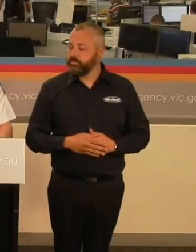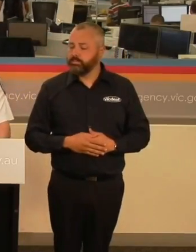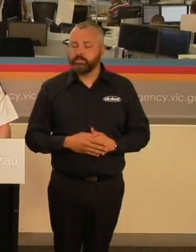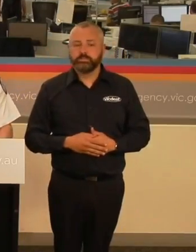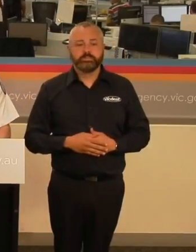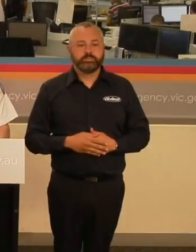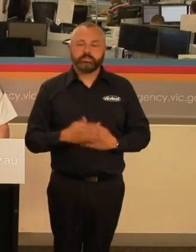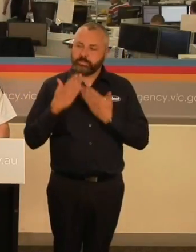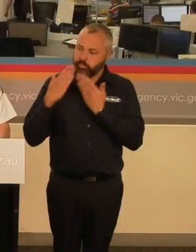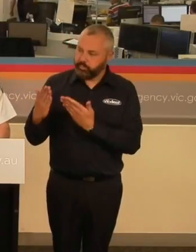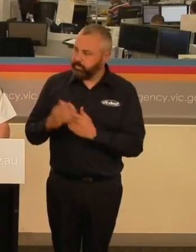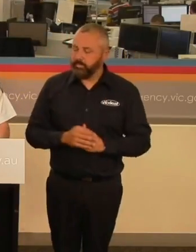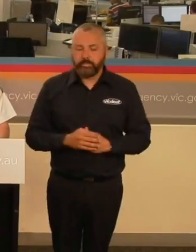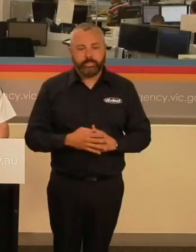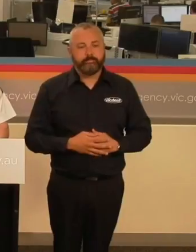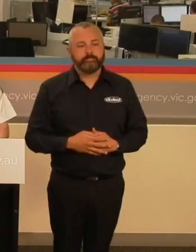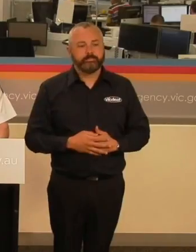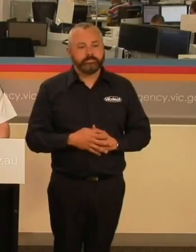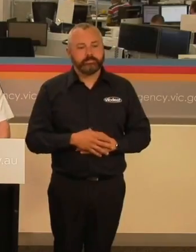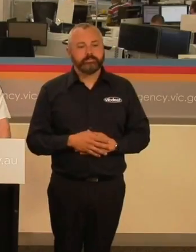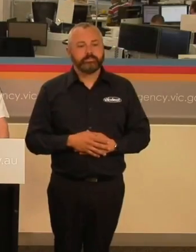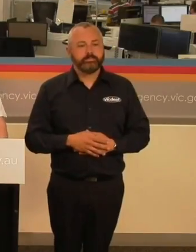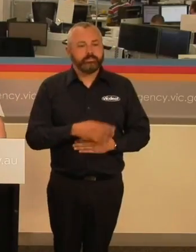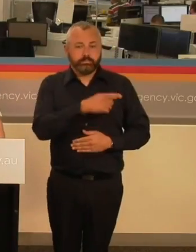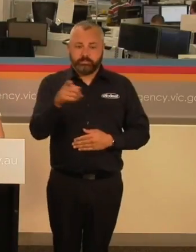obviously you've heard the forecast and you've heard the potential of what it